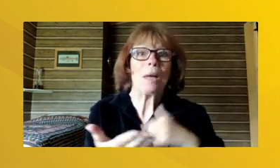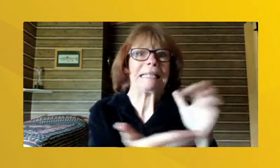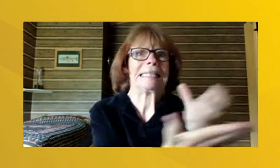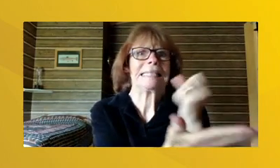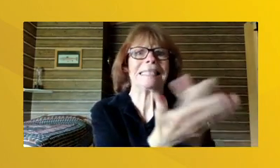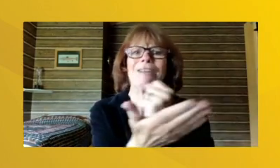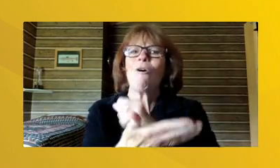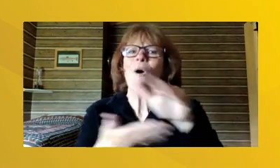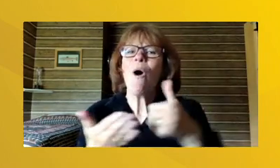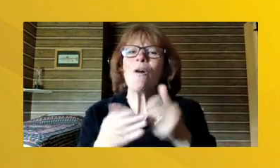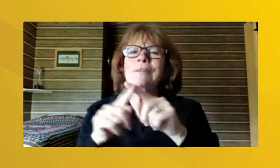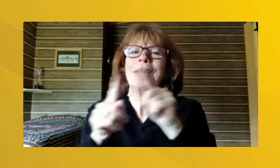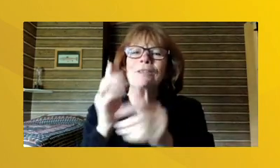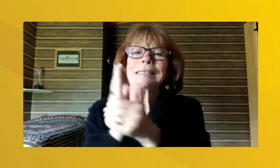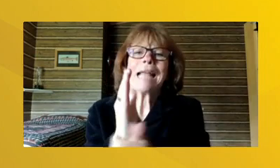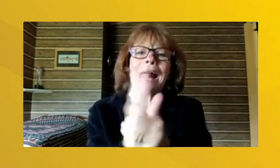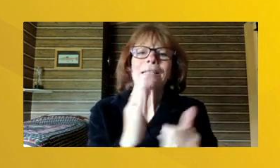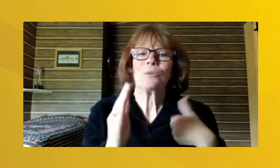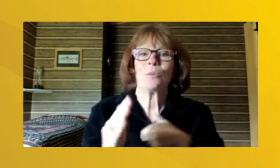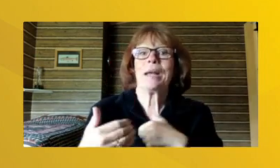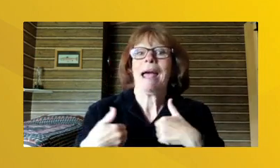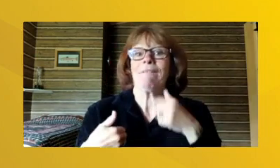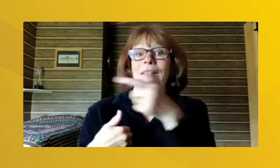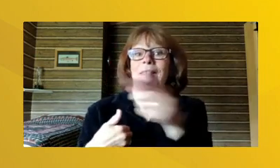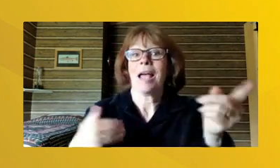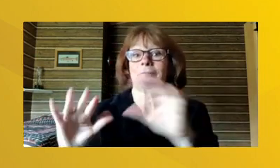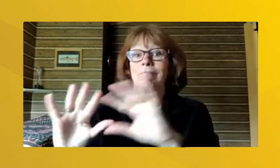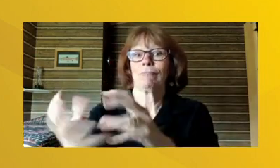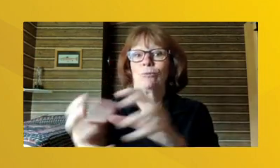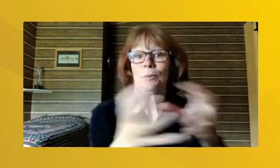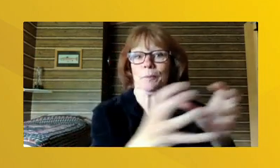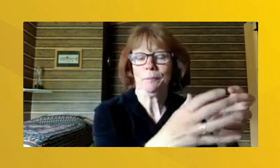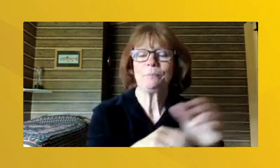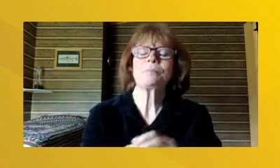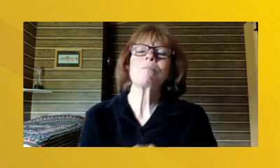So the Smithsonian is home to some of our national treasures - from the original Star